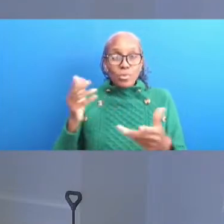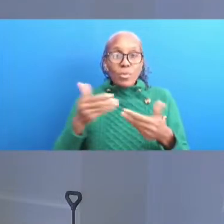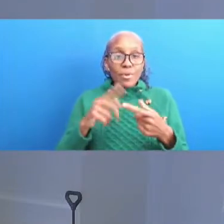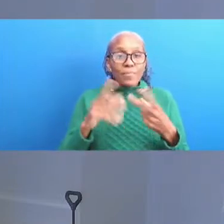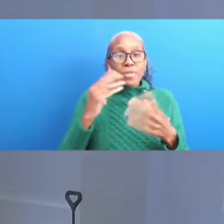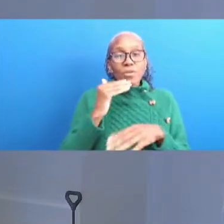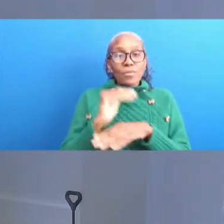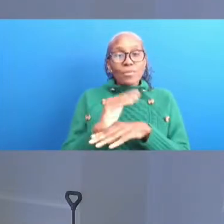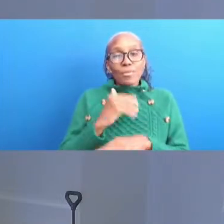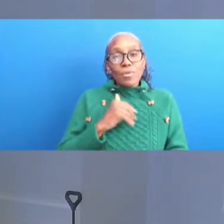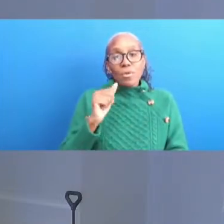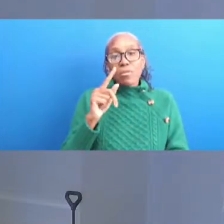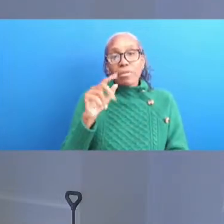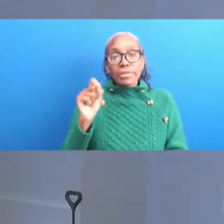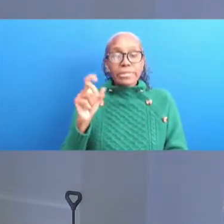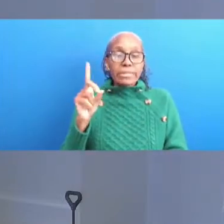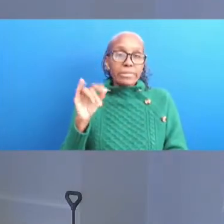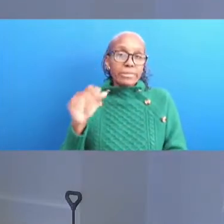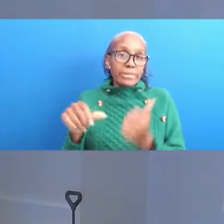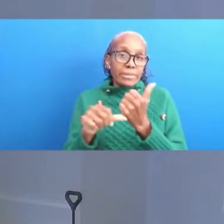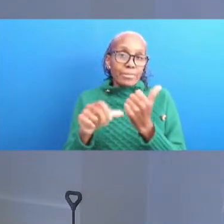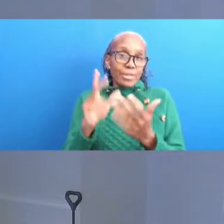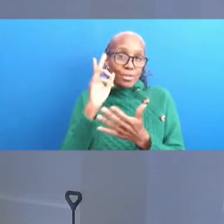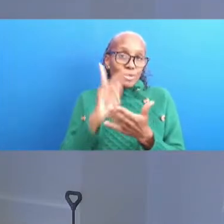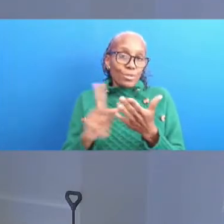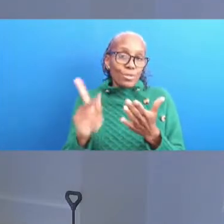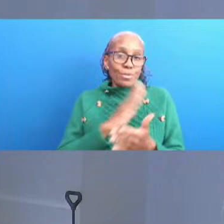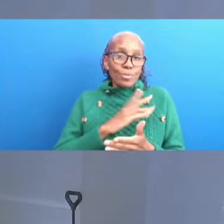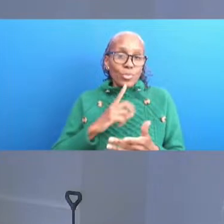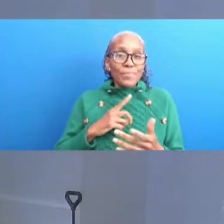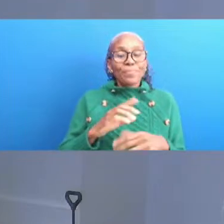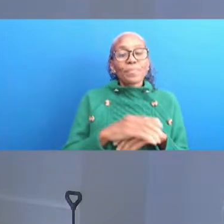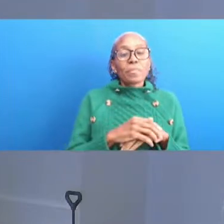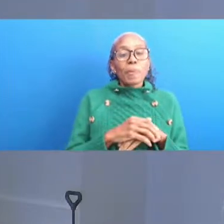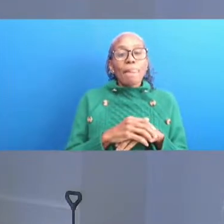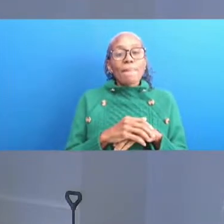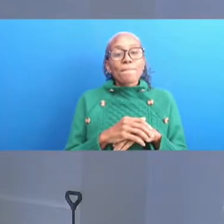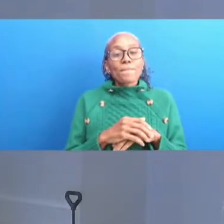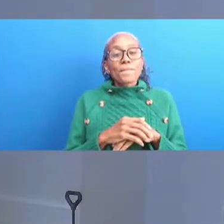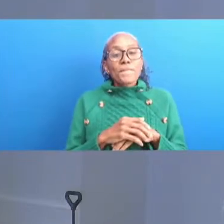GOOD AFTERNOON. I AM CHRISTINE SMITH, CLERK TO THE BOARD. WELCOME.